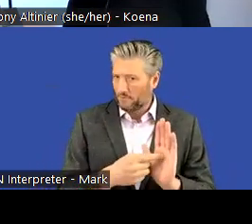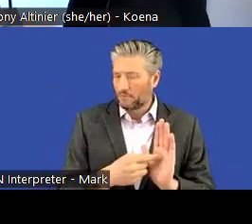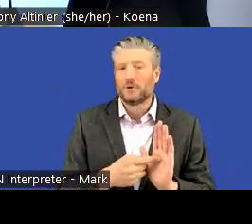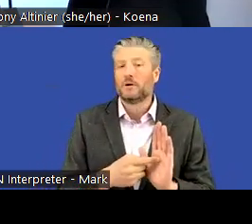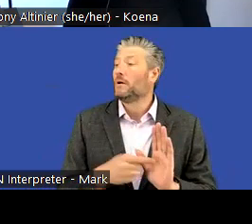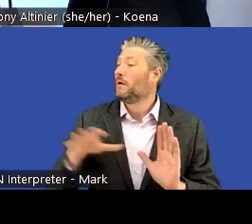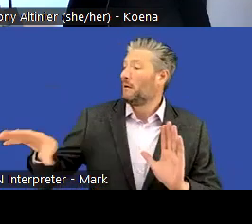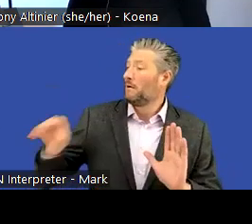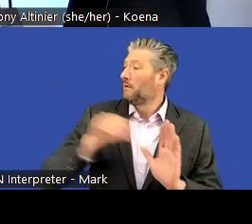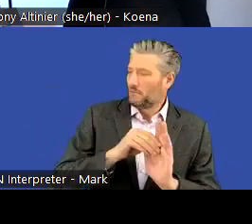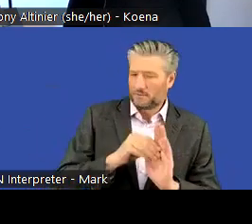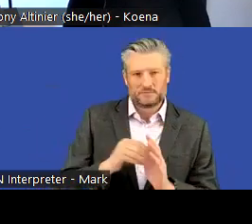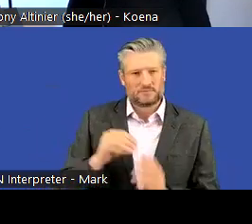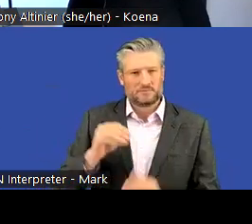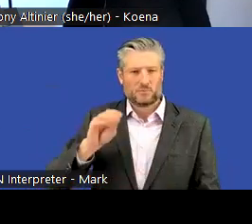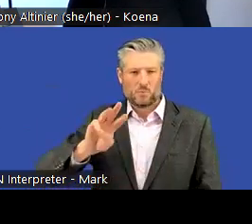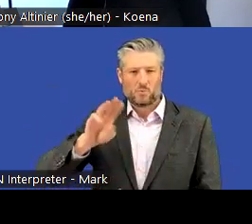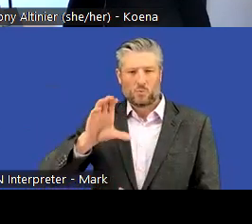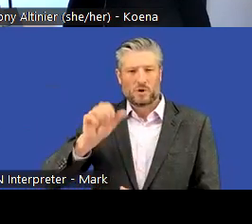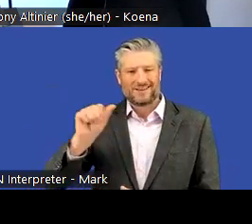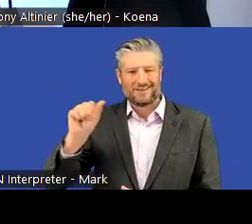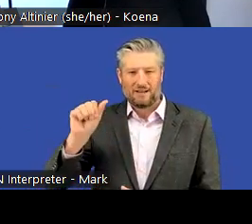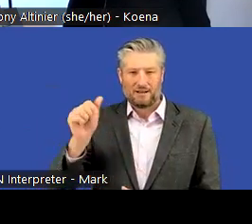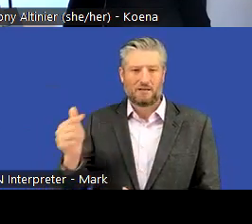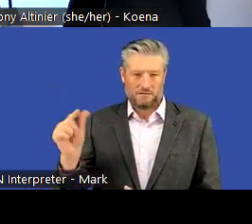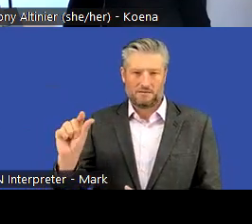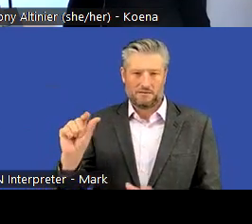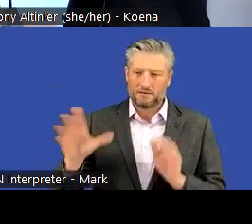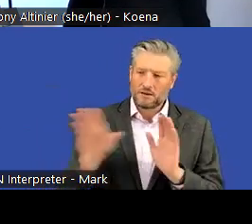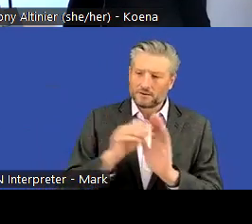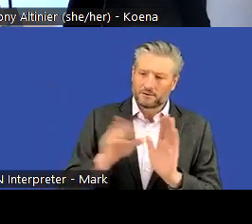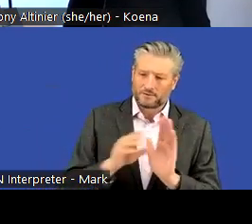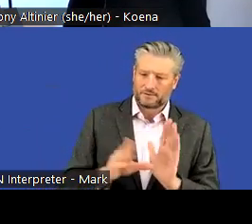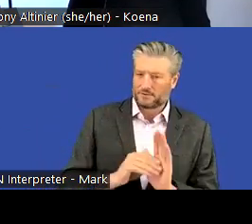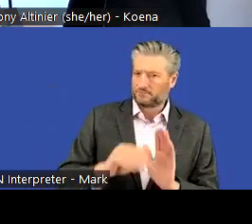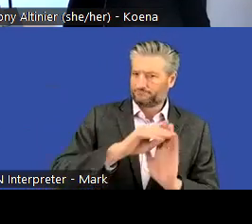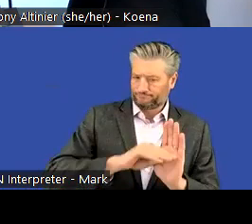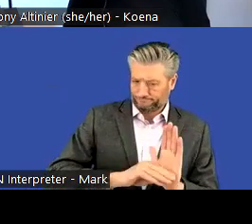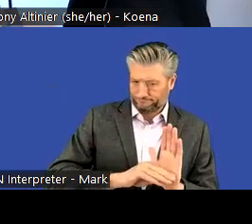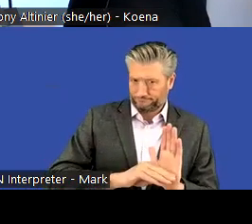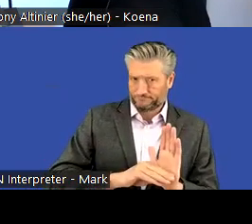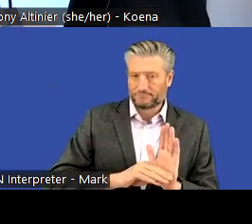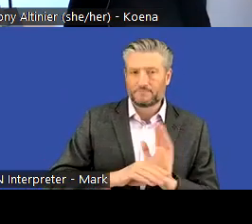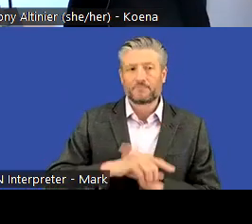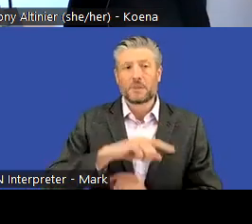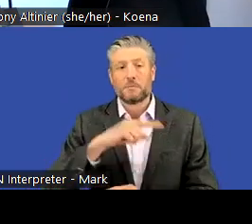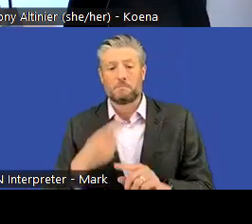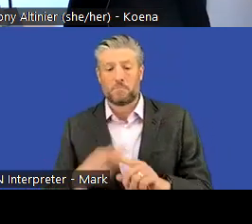They also had an independent level.